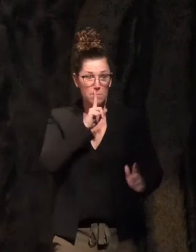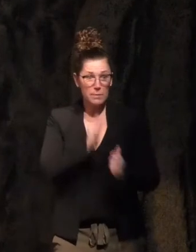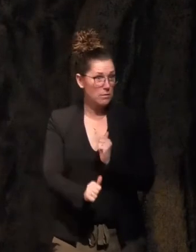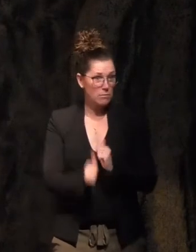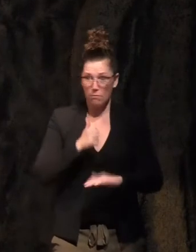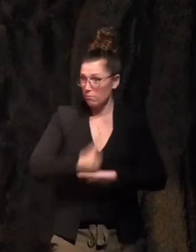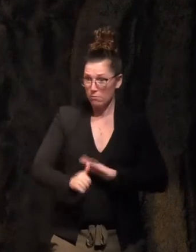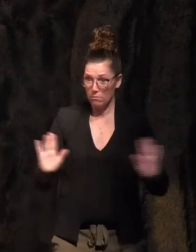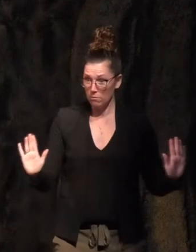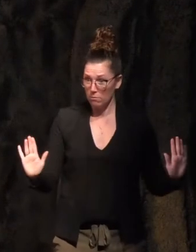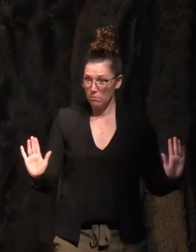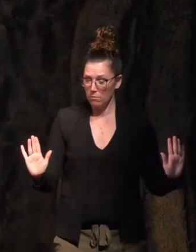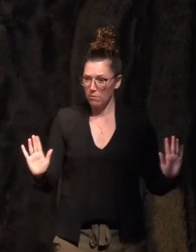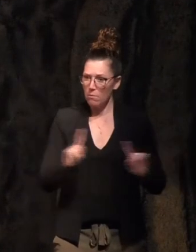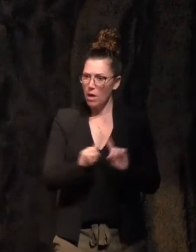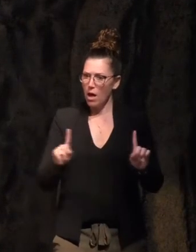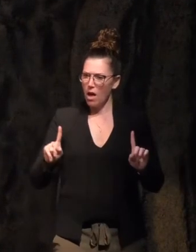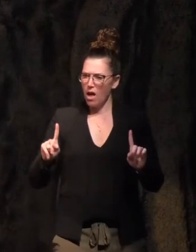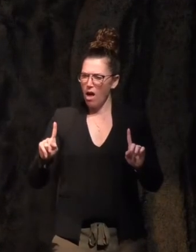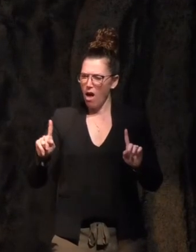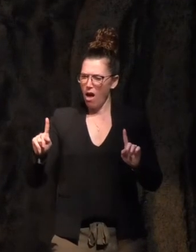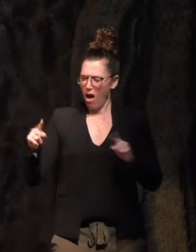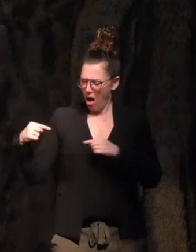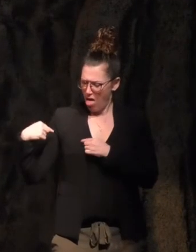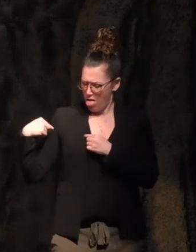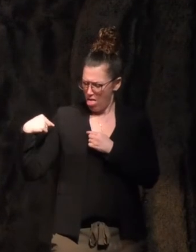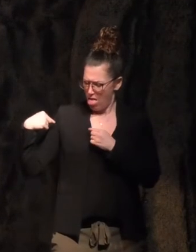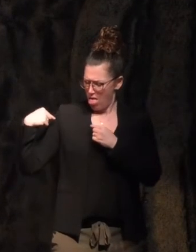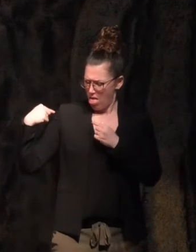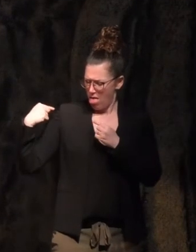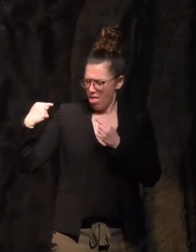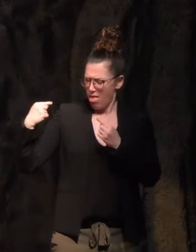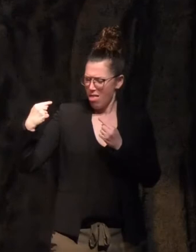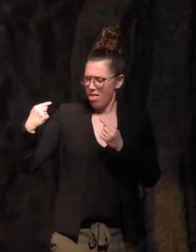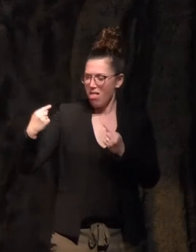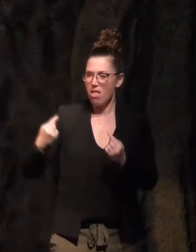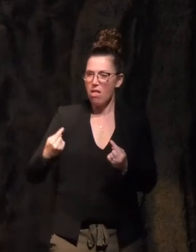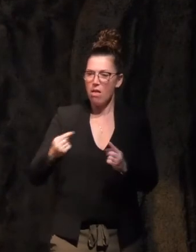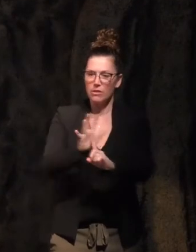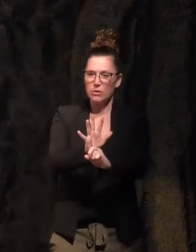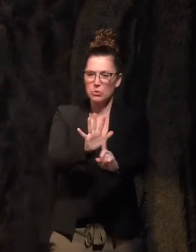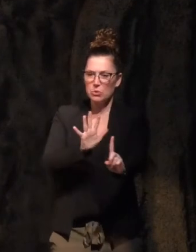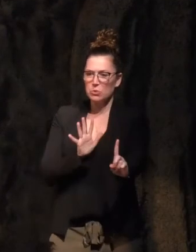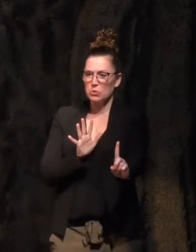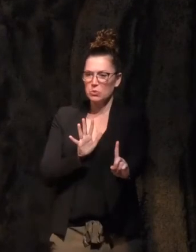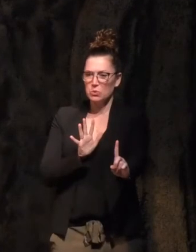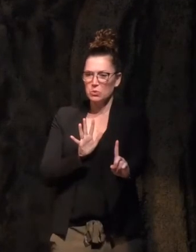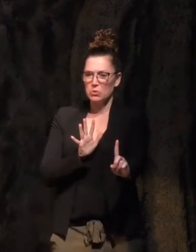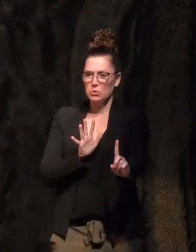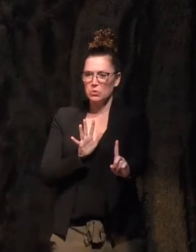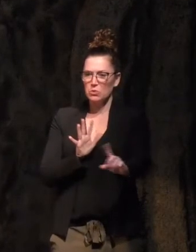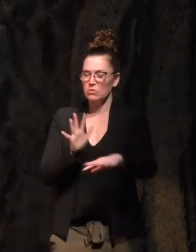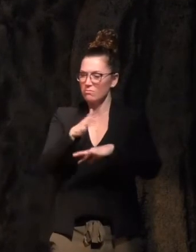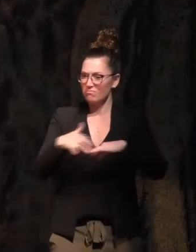about the long history of exclusion that she and other indigenous artists had experienced at both the Citadel and the Arts Club.